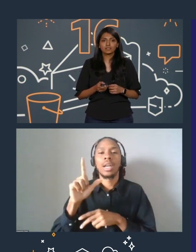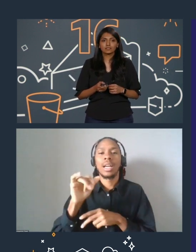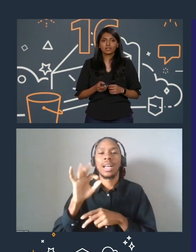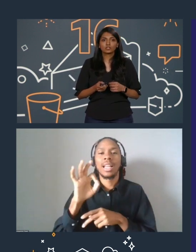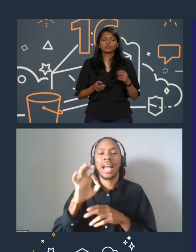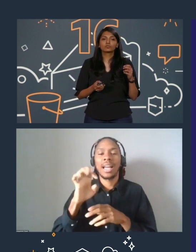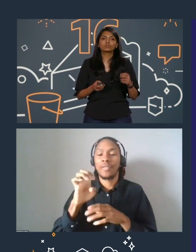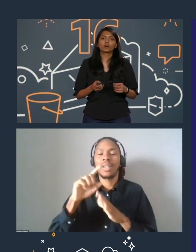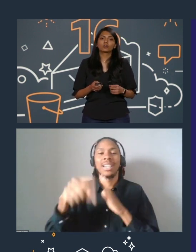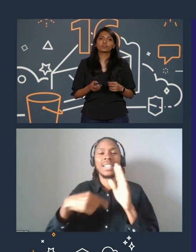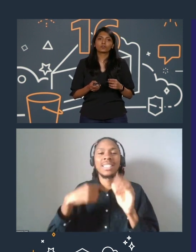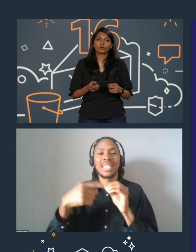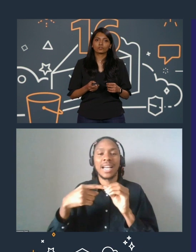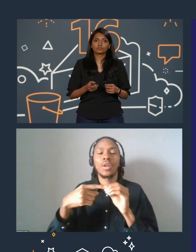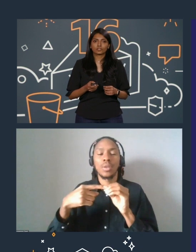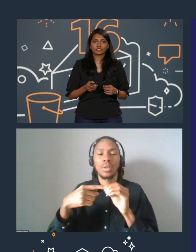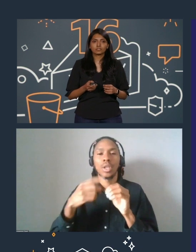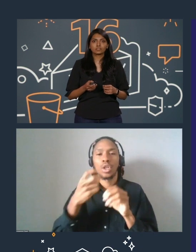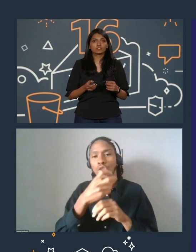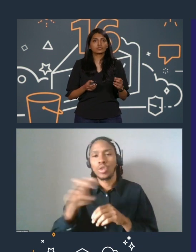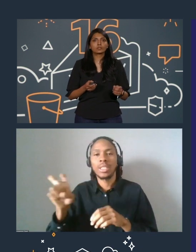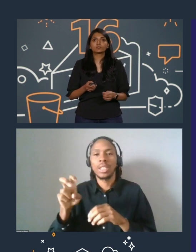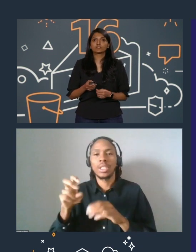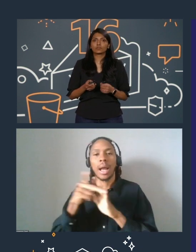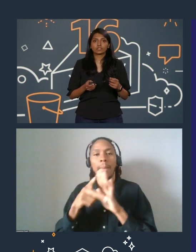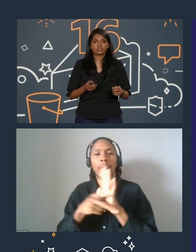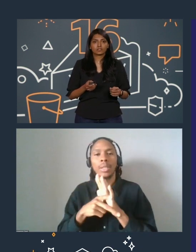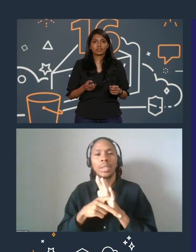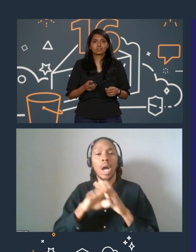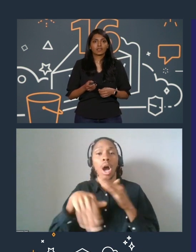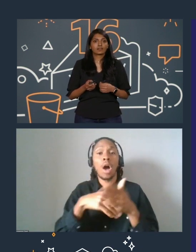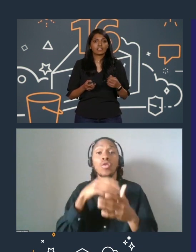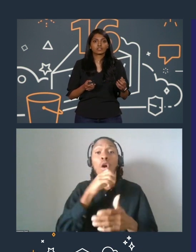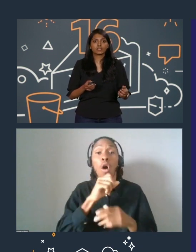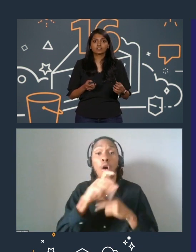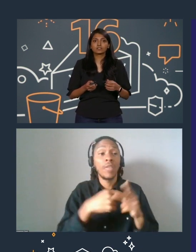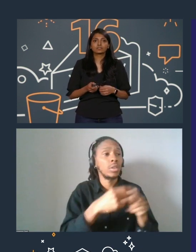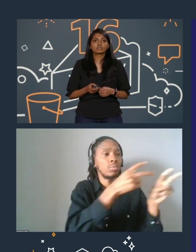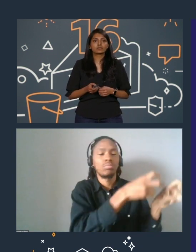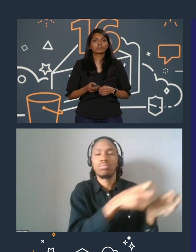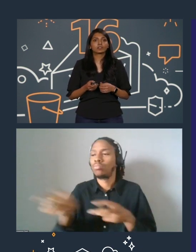to move all of your older versions to cheaper storage, say Glacier instant retrieval,